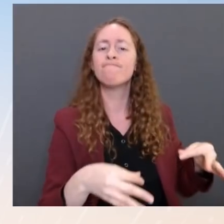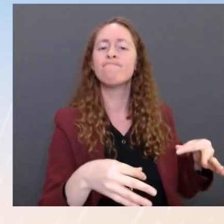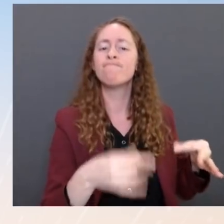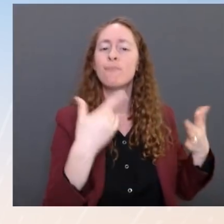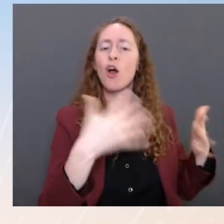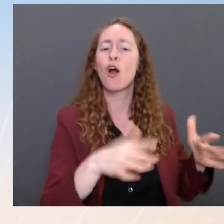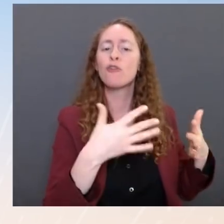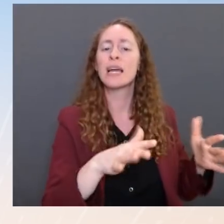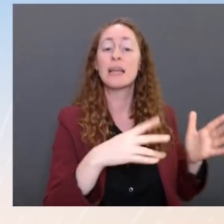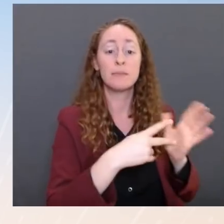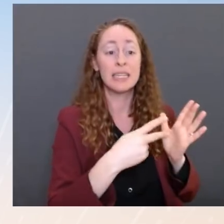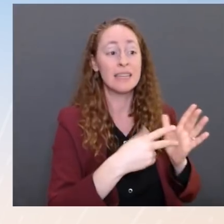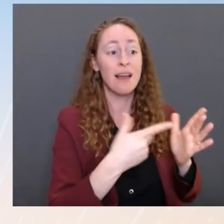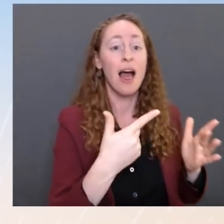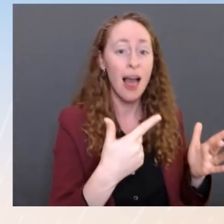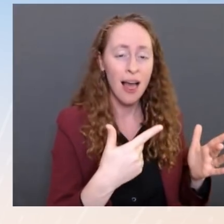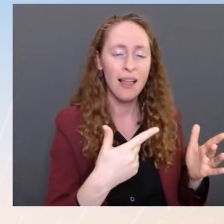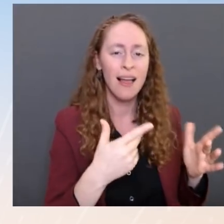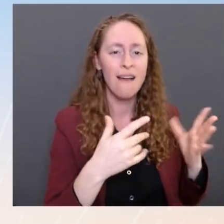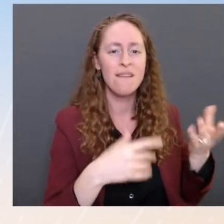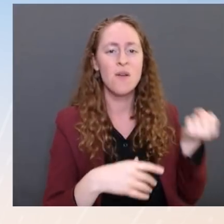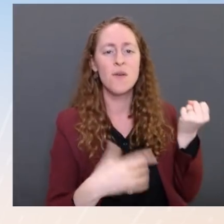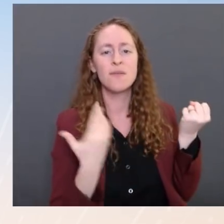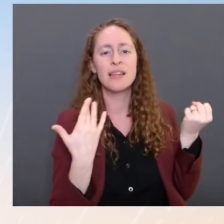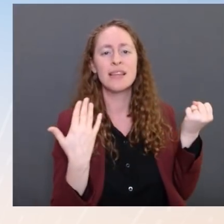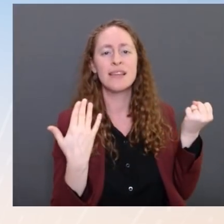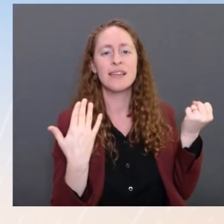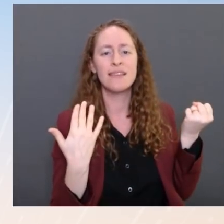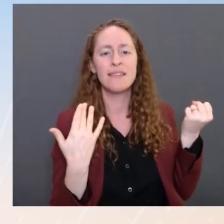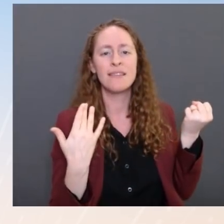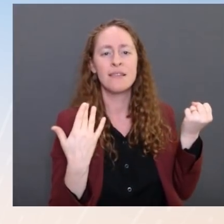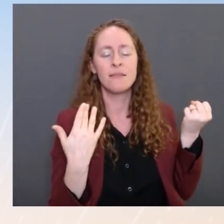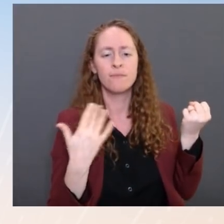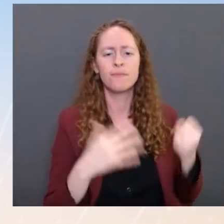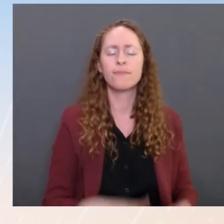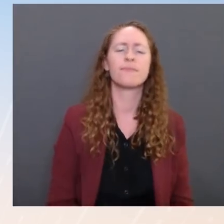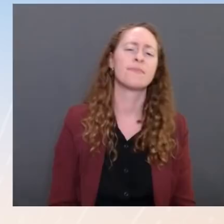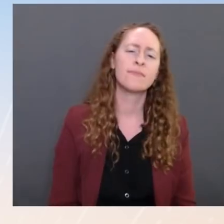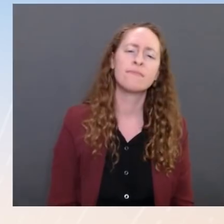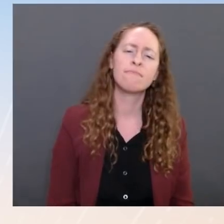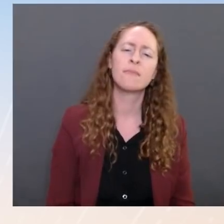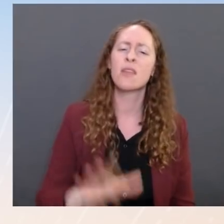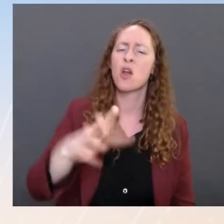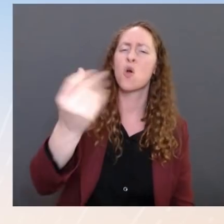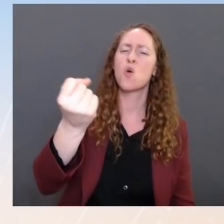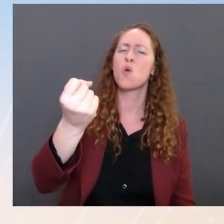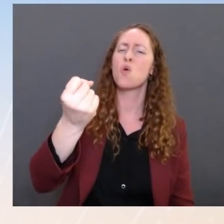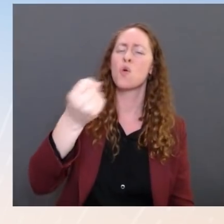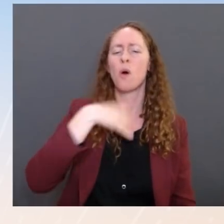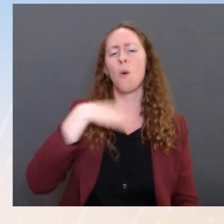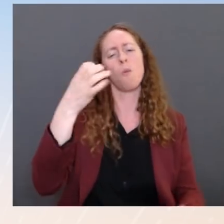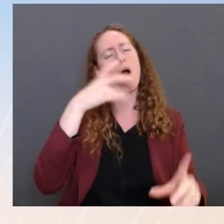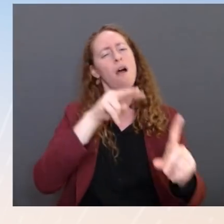I would note that if we take a step back and look at what is available out there and look at the supply needed, as you noted at the top of --